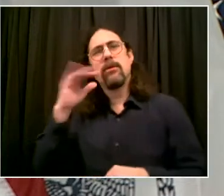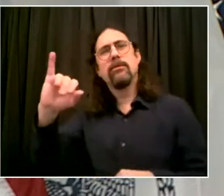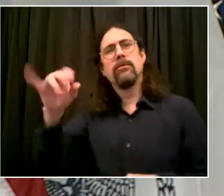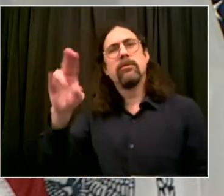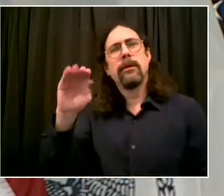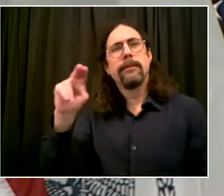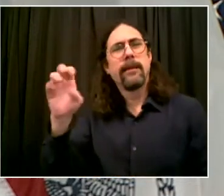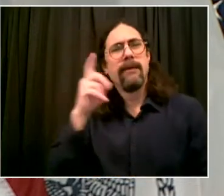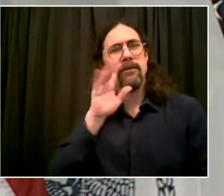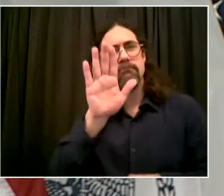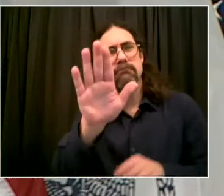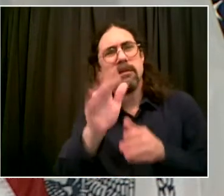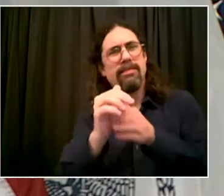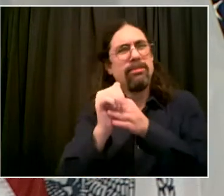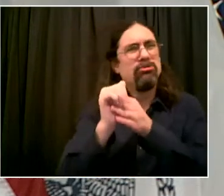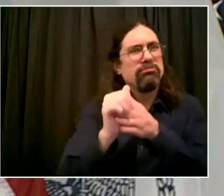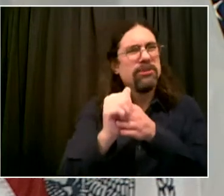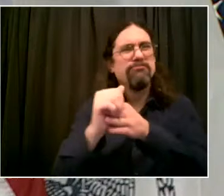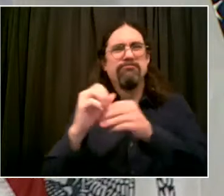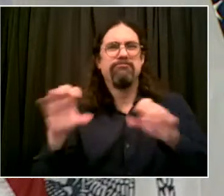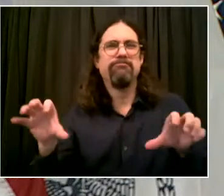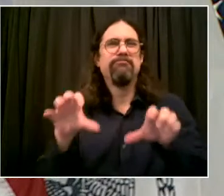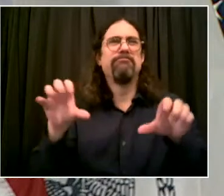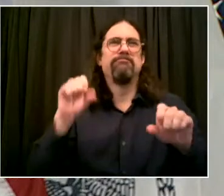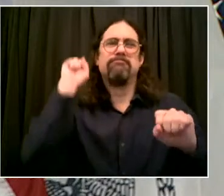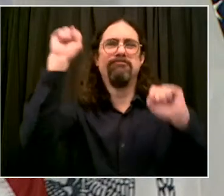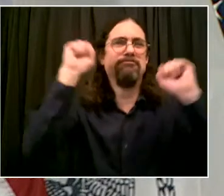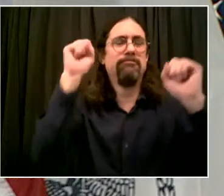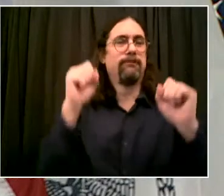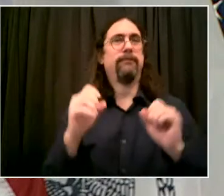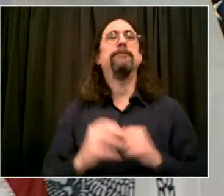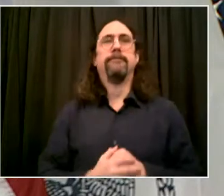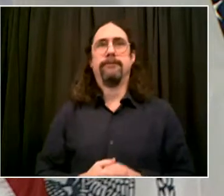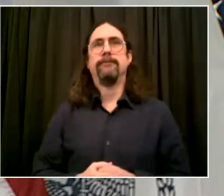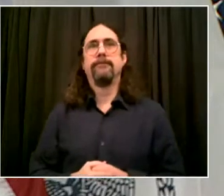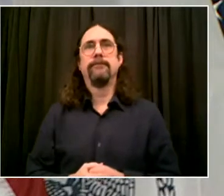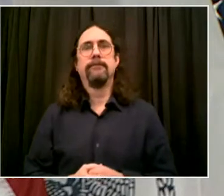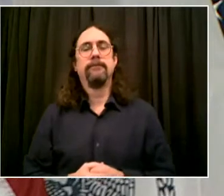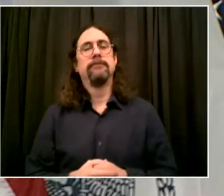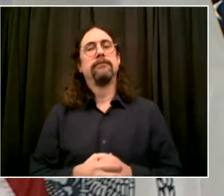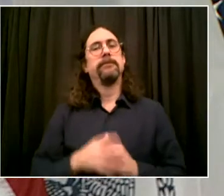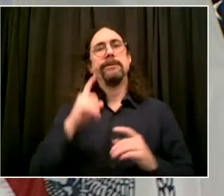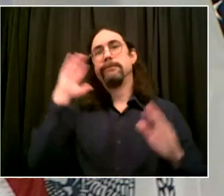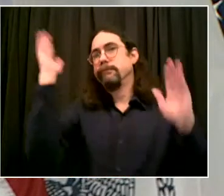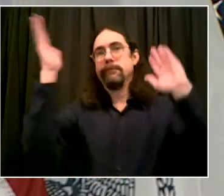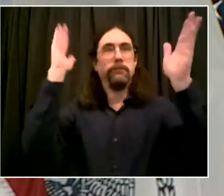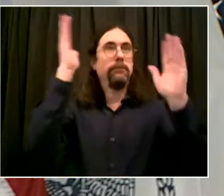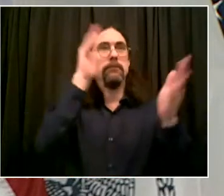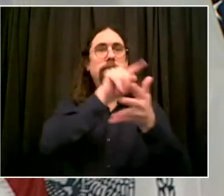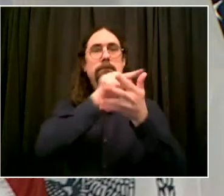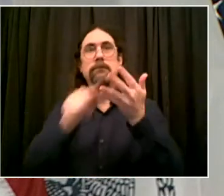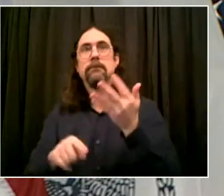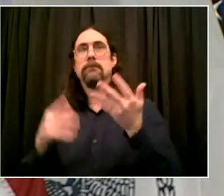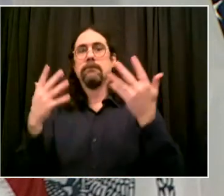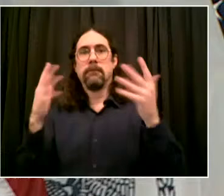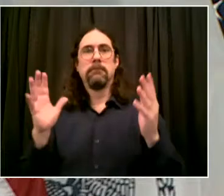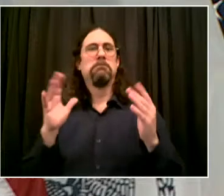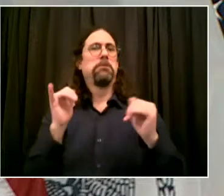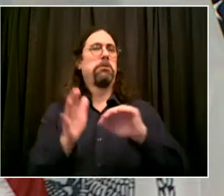TOGETHER. THANK YOU FOR YOUR LEADERSHIP, THANK YOU FOR